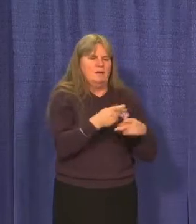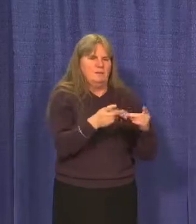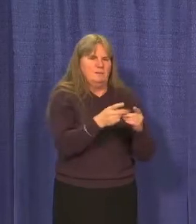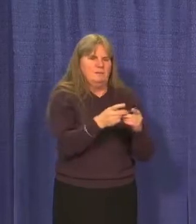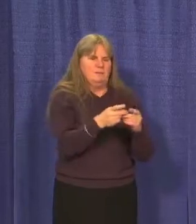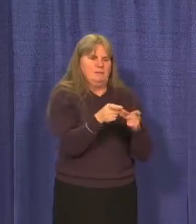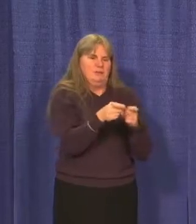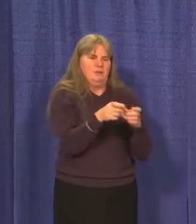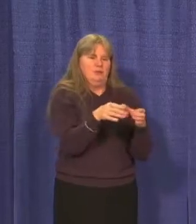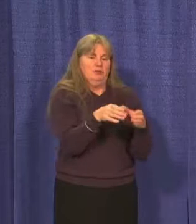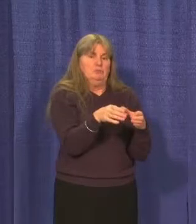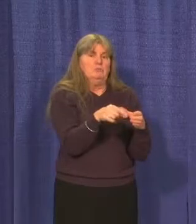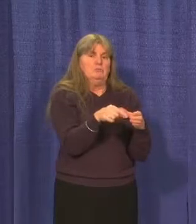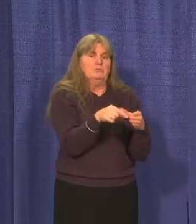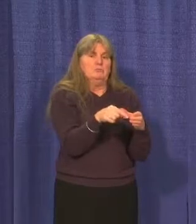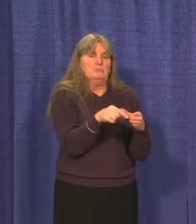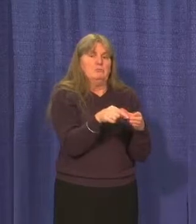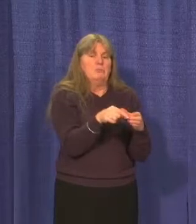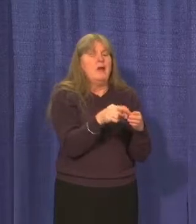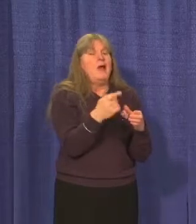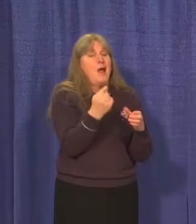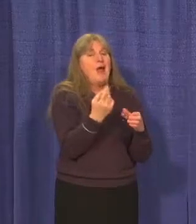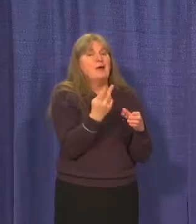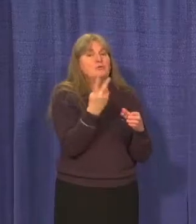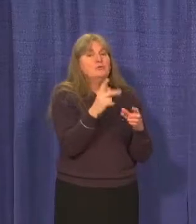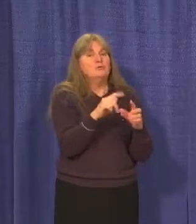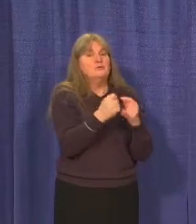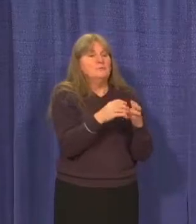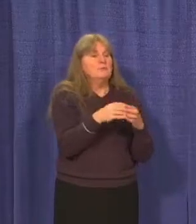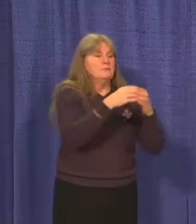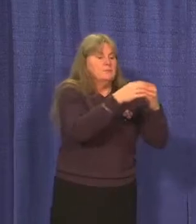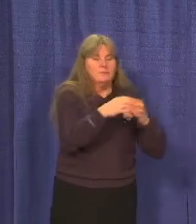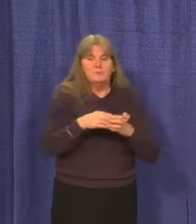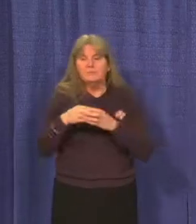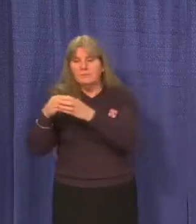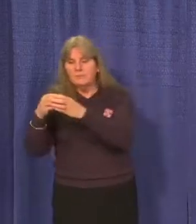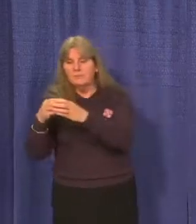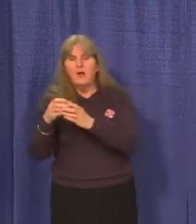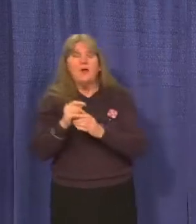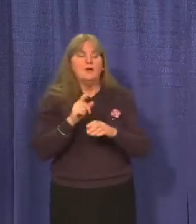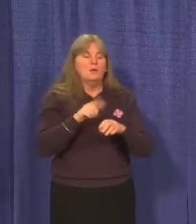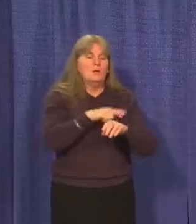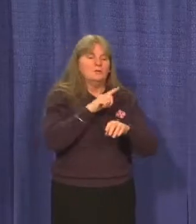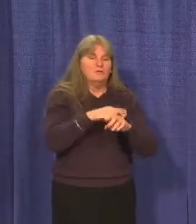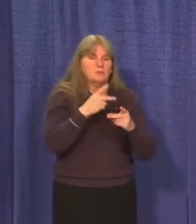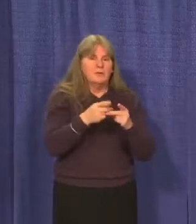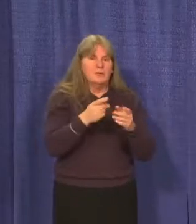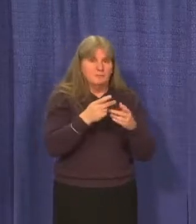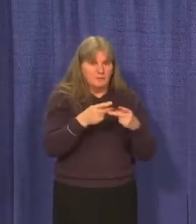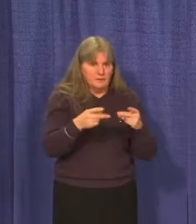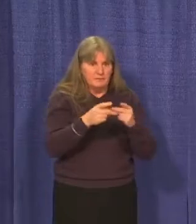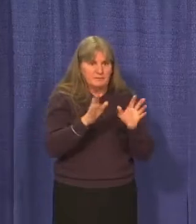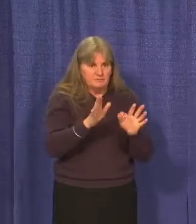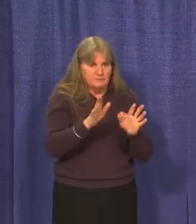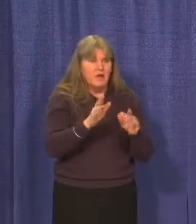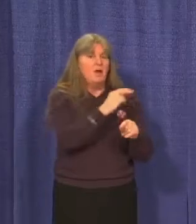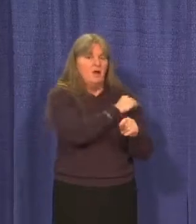from the mobile teams taking it into the communities. The long-term care and the efforts at the hospital in